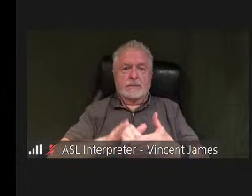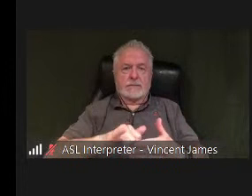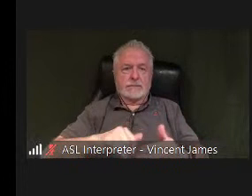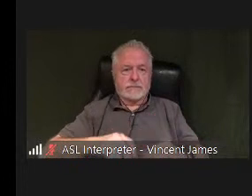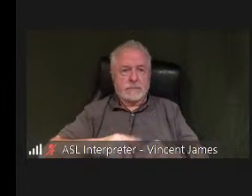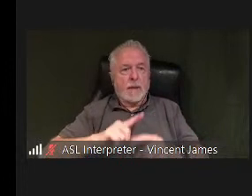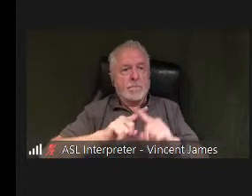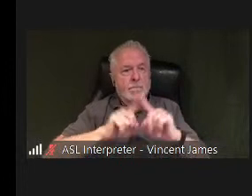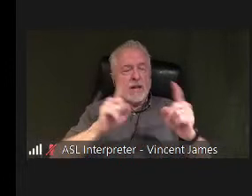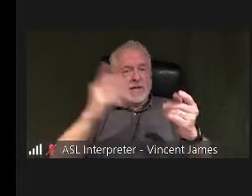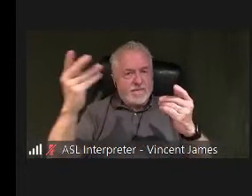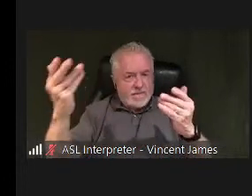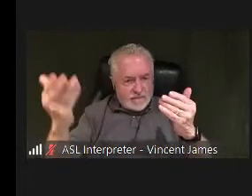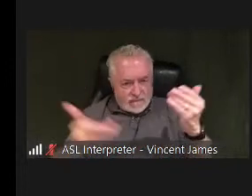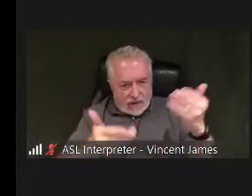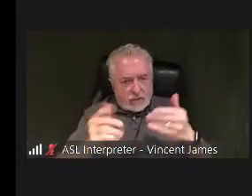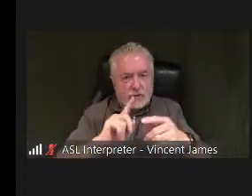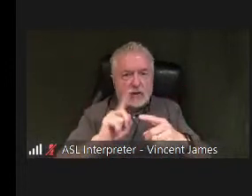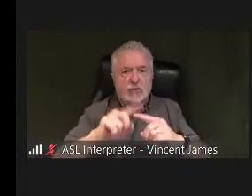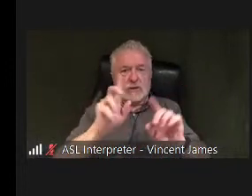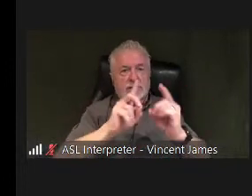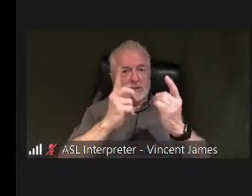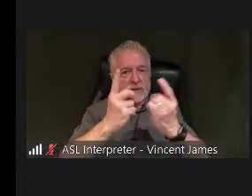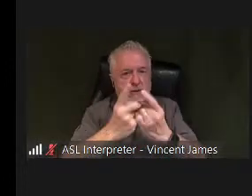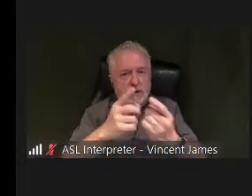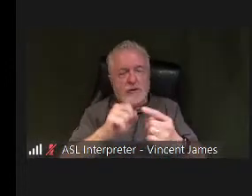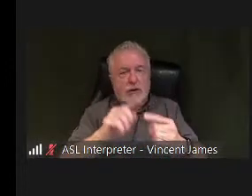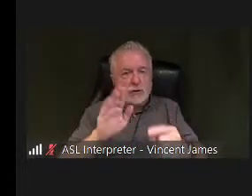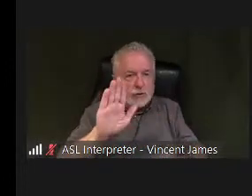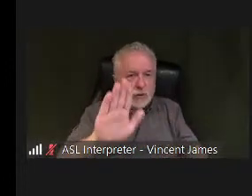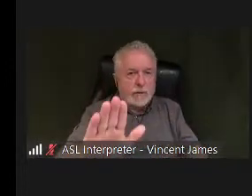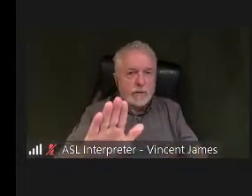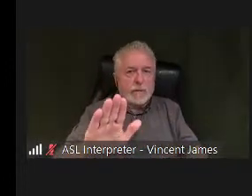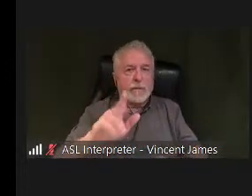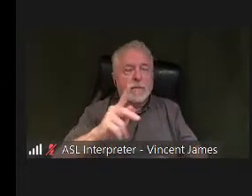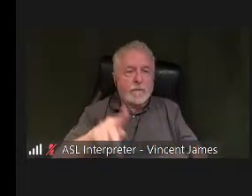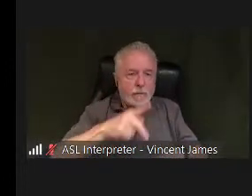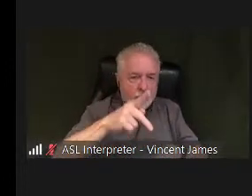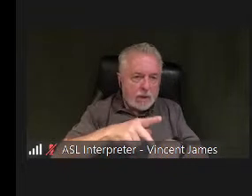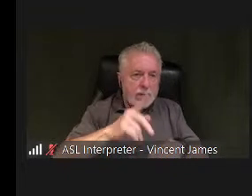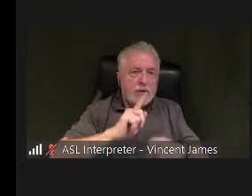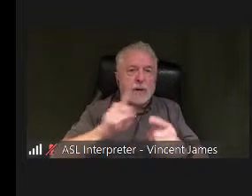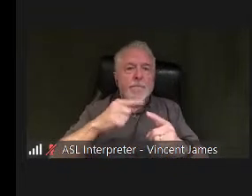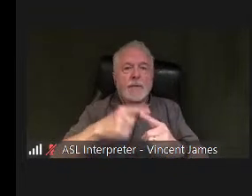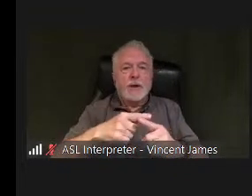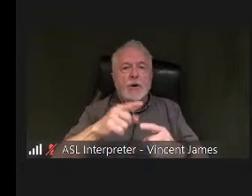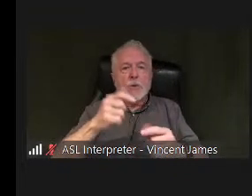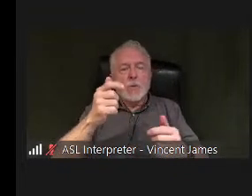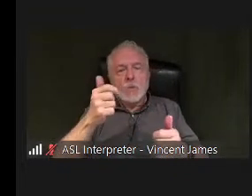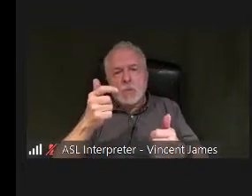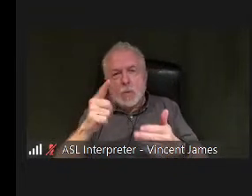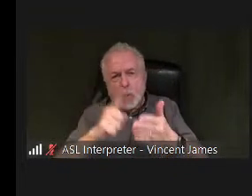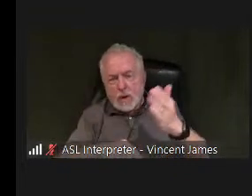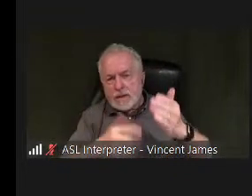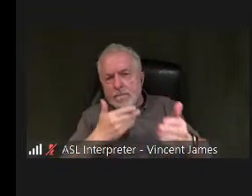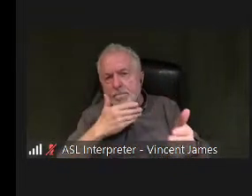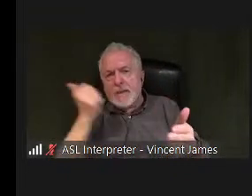But I invite you that you talk to your sister, you talk to your principals and talk about what is the best option for you.